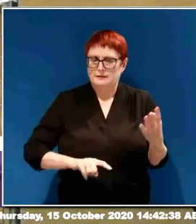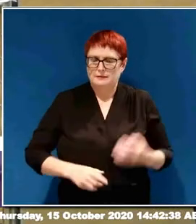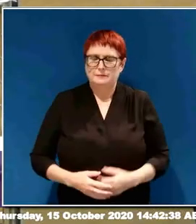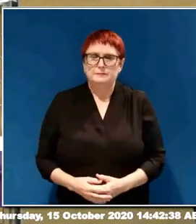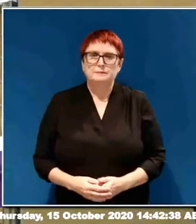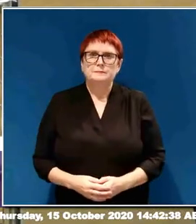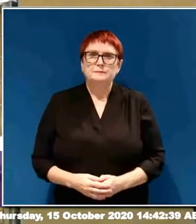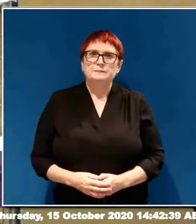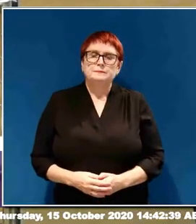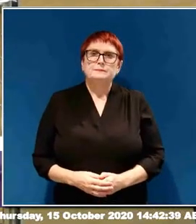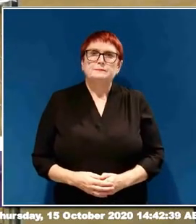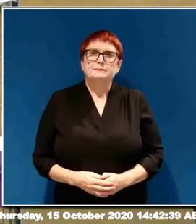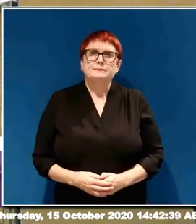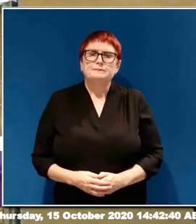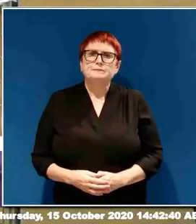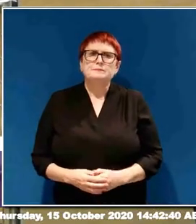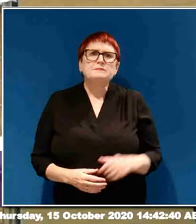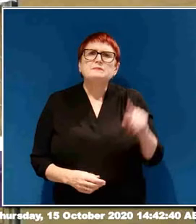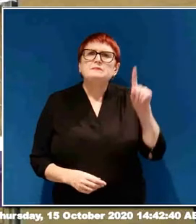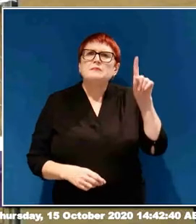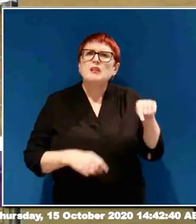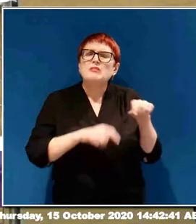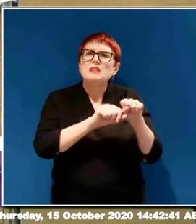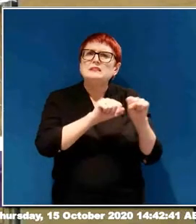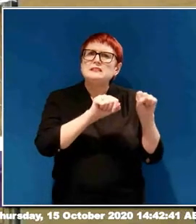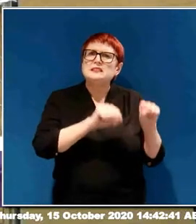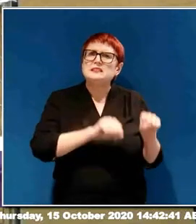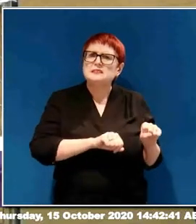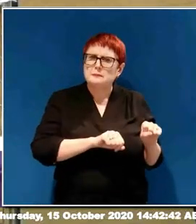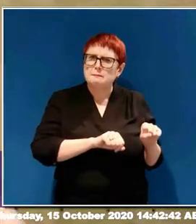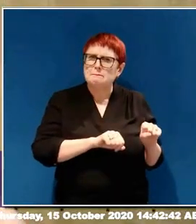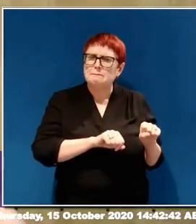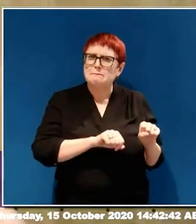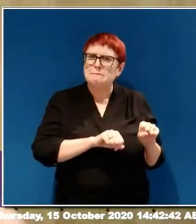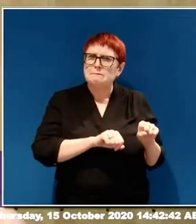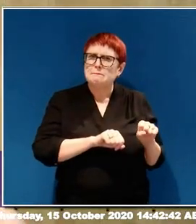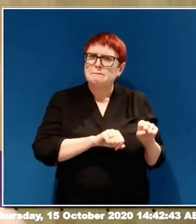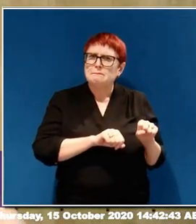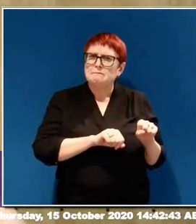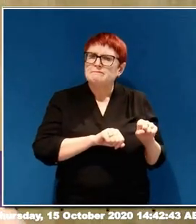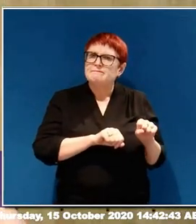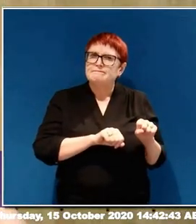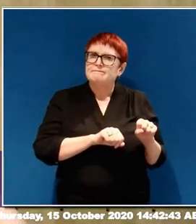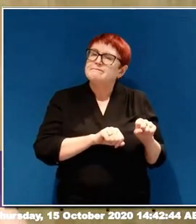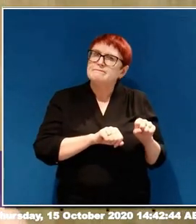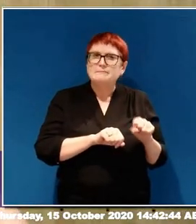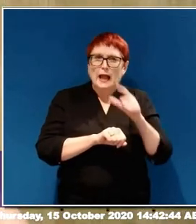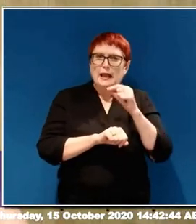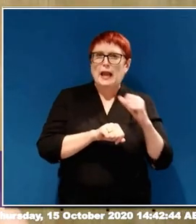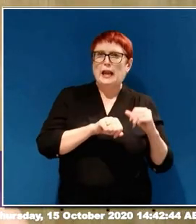respect of approach to diagnoses? Yes. And what specifically was that?